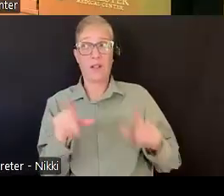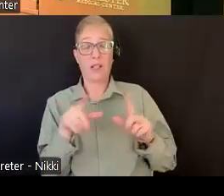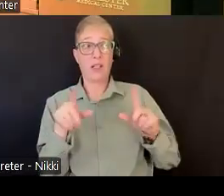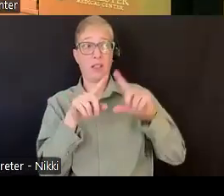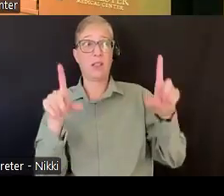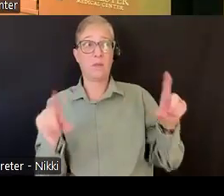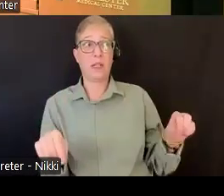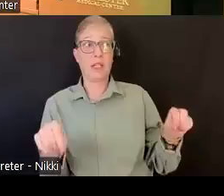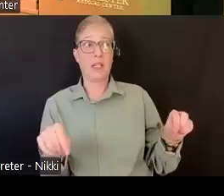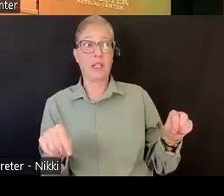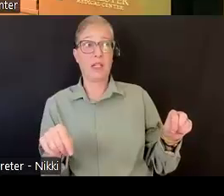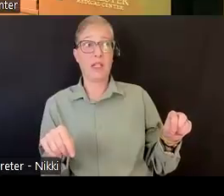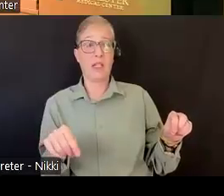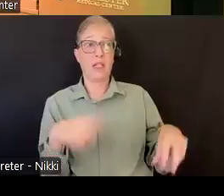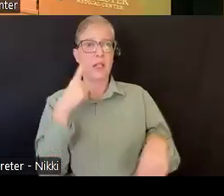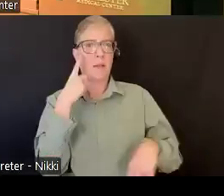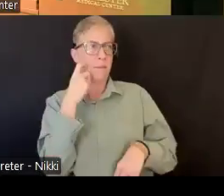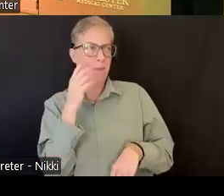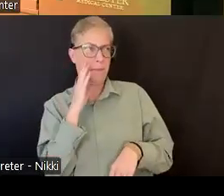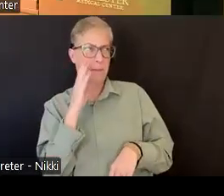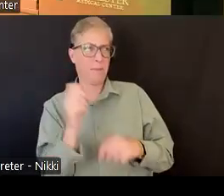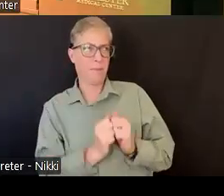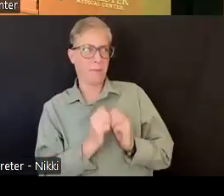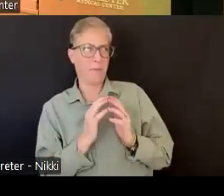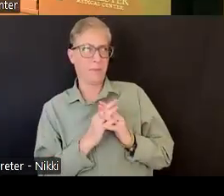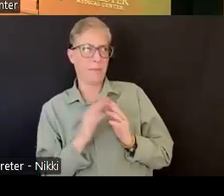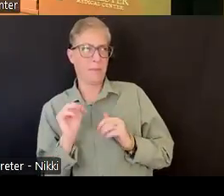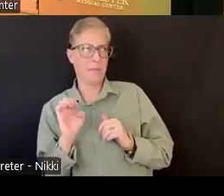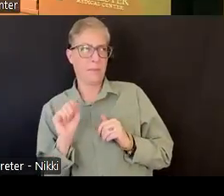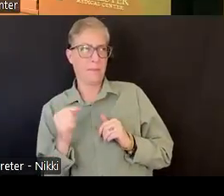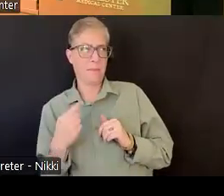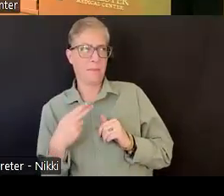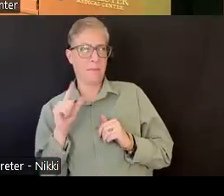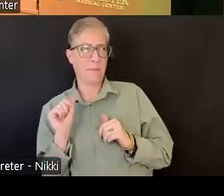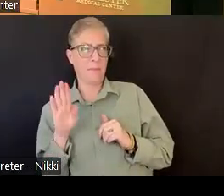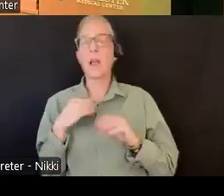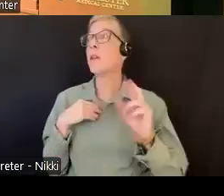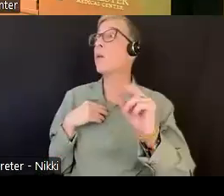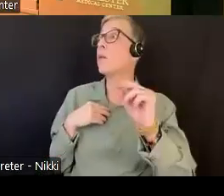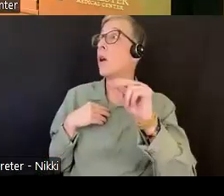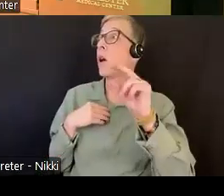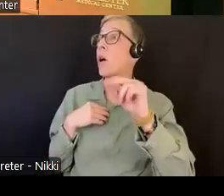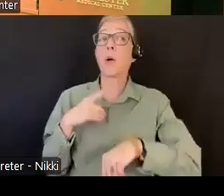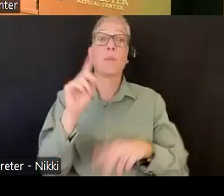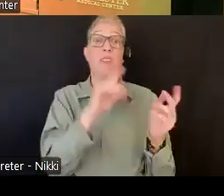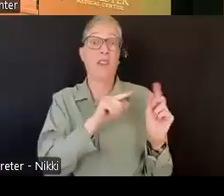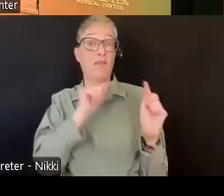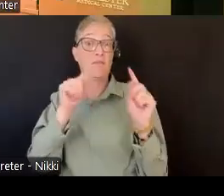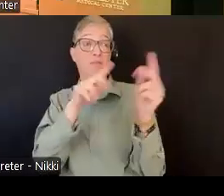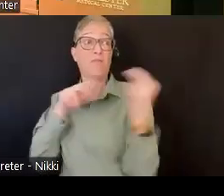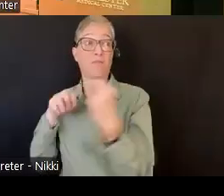"Oh, no, no, no, no." and literally took me to a back room and started grilling me about questions like, "Why are you here?" And I said, "Well, I'm a psychiatrist." And they're like,